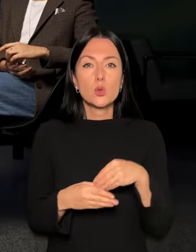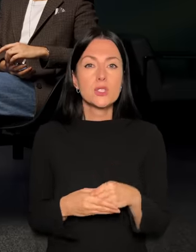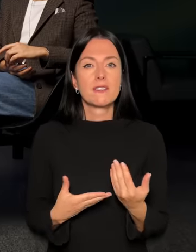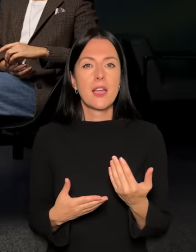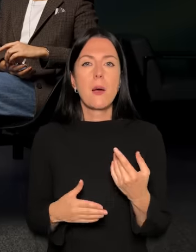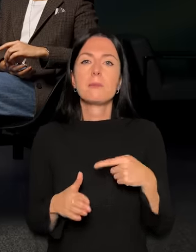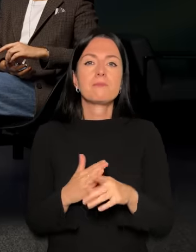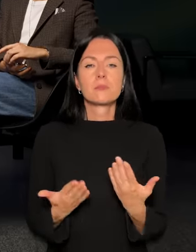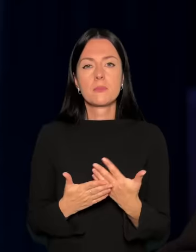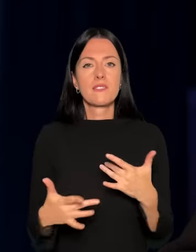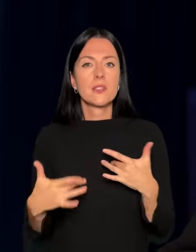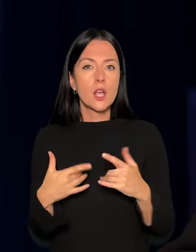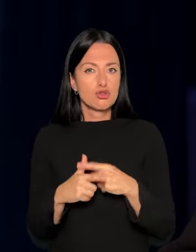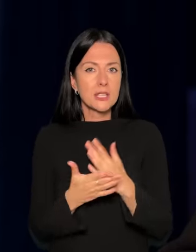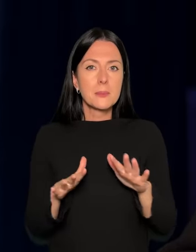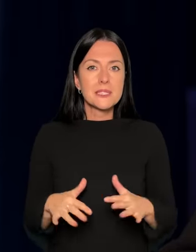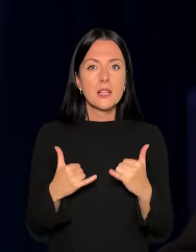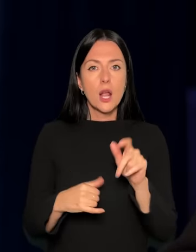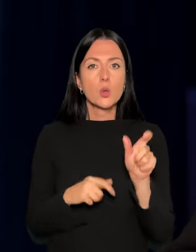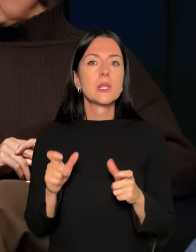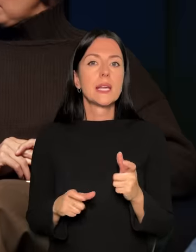I mean, in the theater, do you have places for people with disabilities?